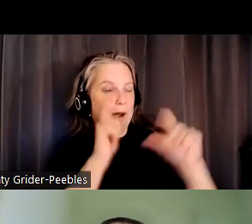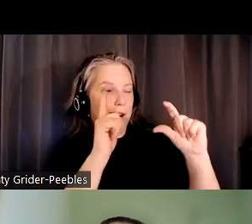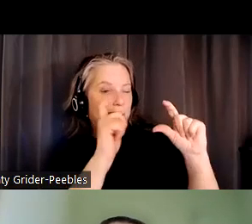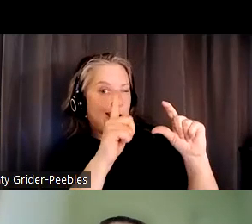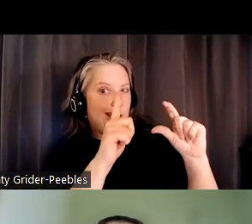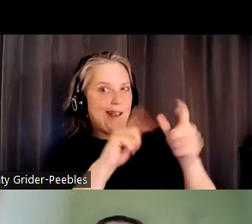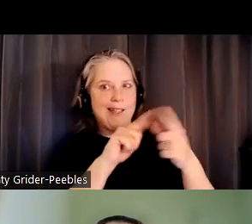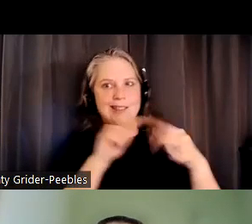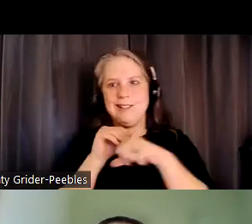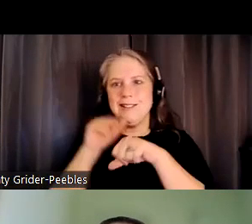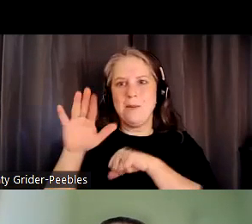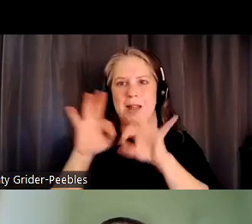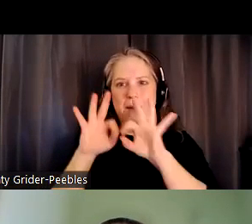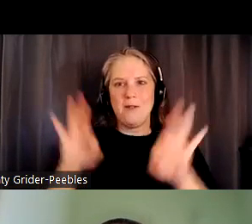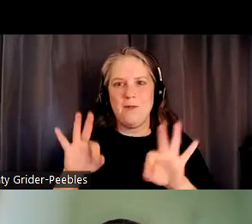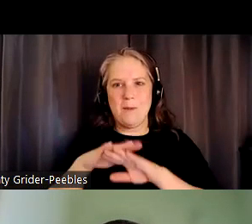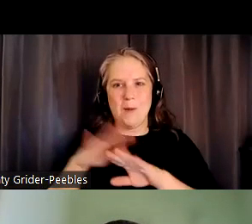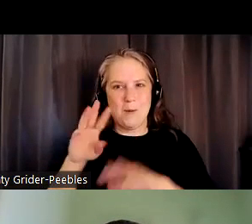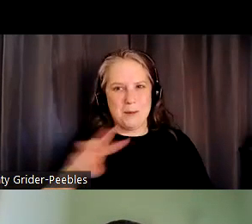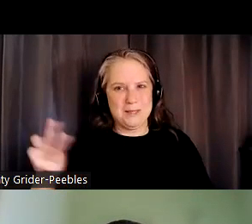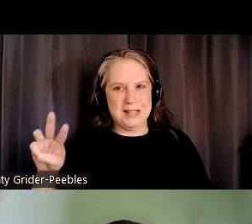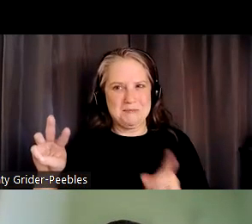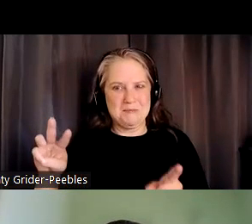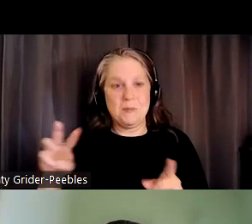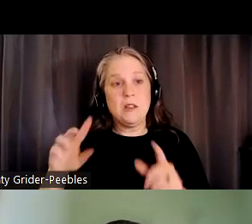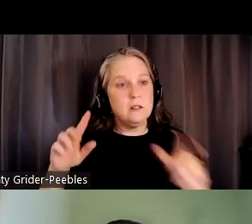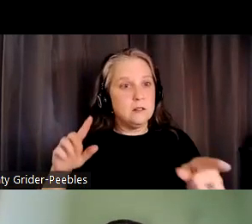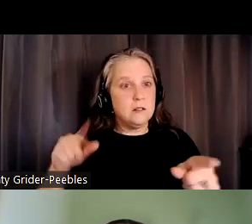website. Use the large QR code located on the